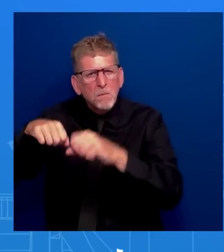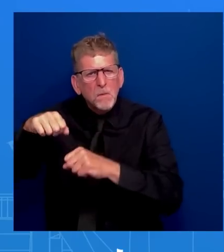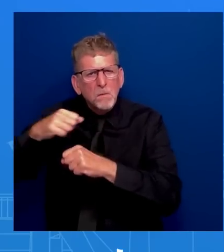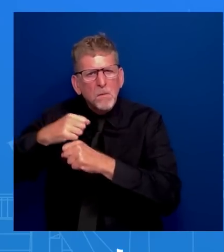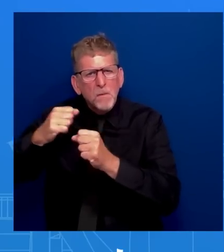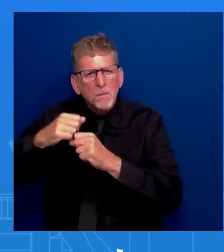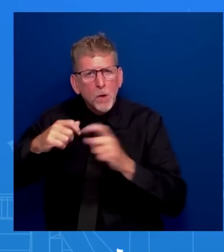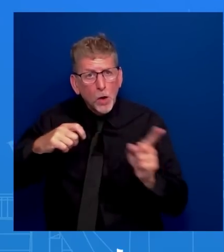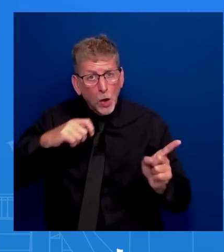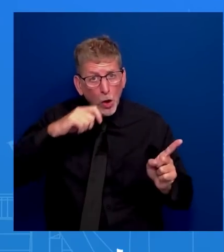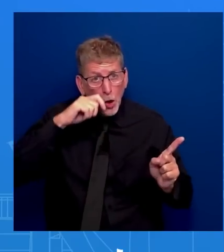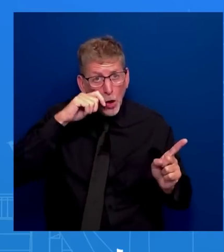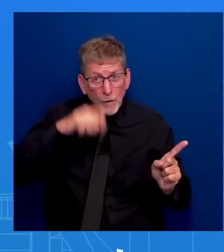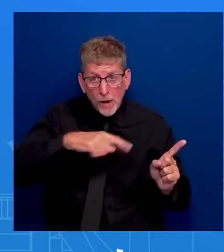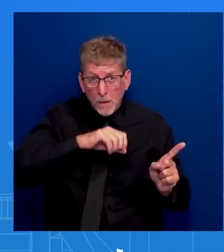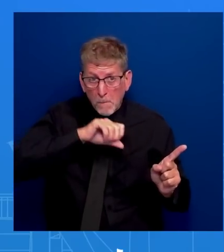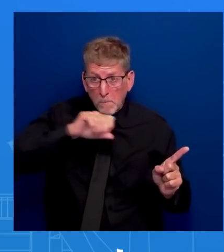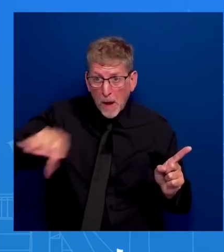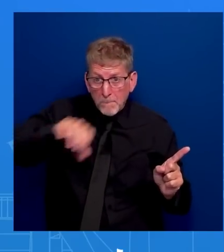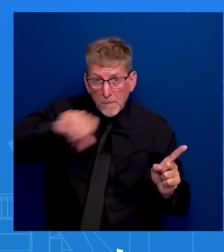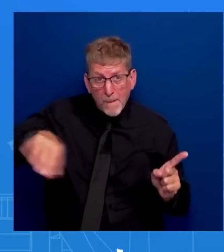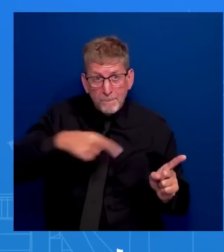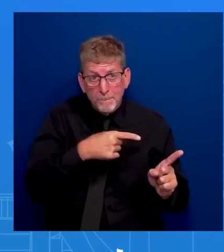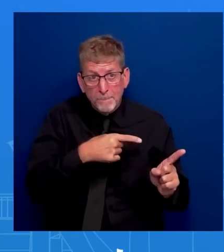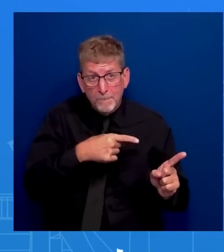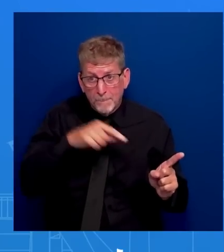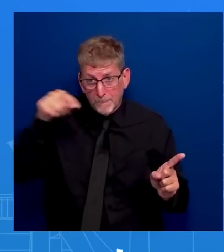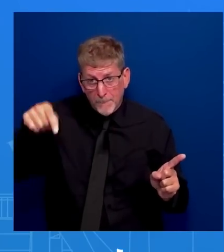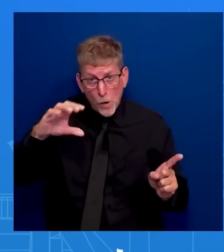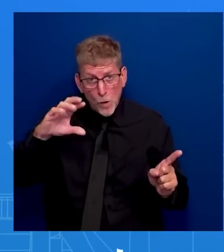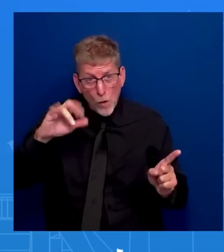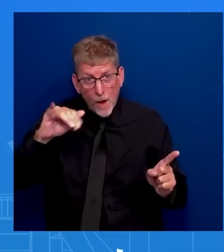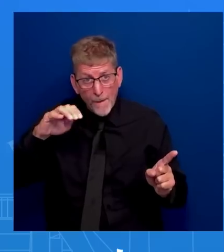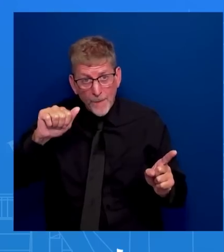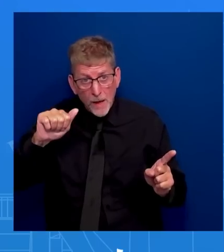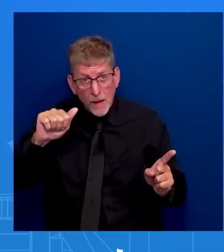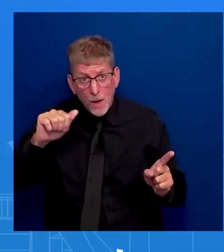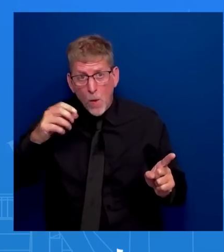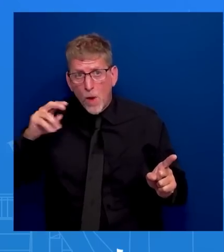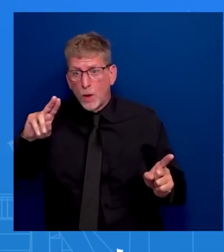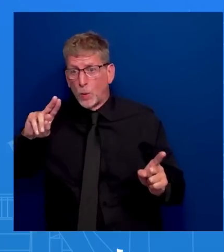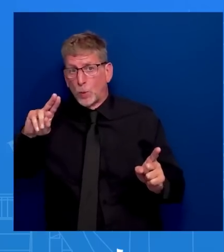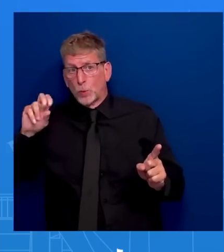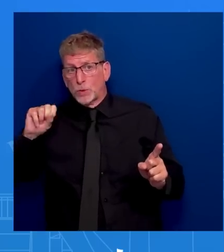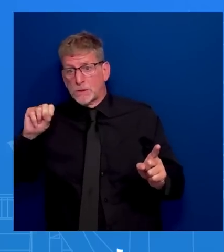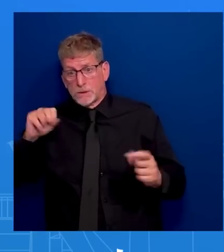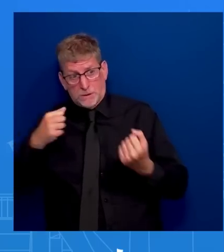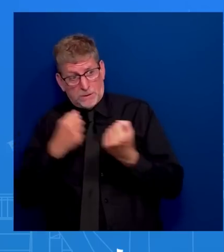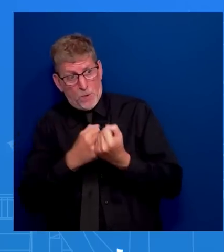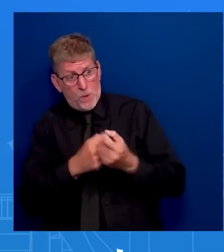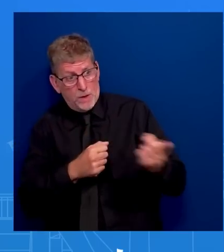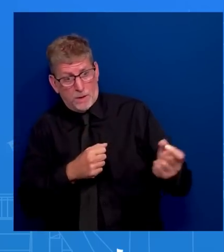to defend its sovereignty and territory int- -- territory integrity, as we have said many times from here.